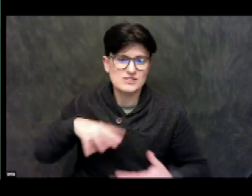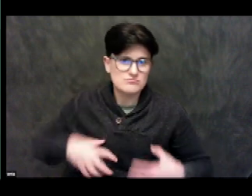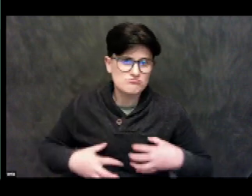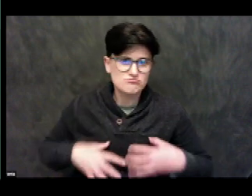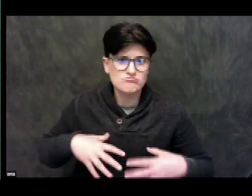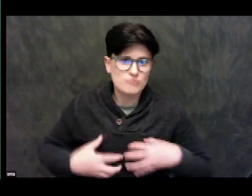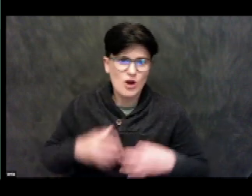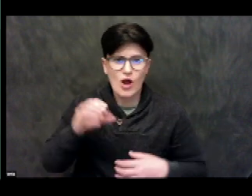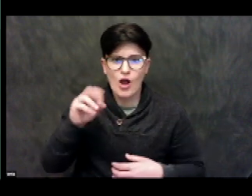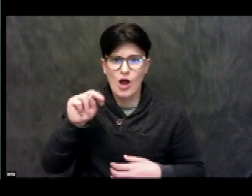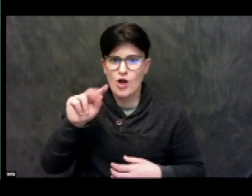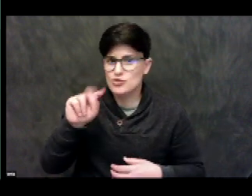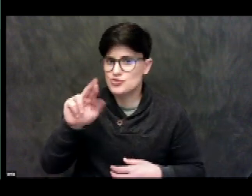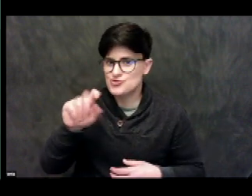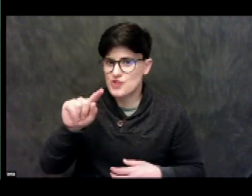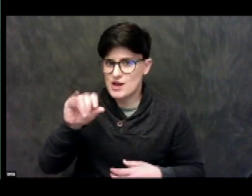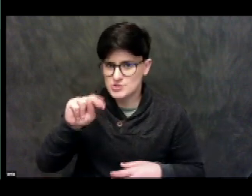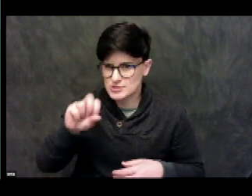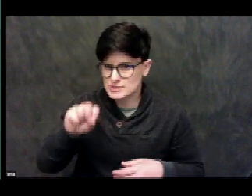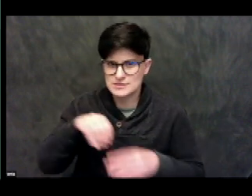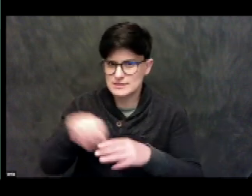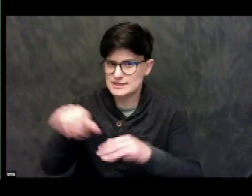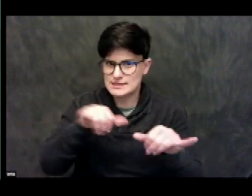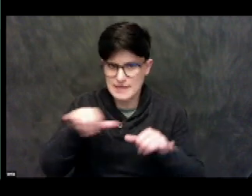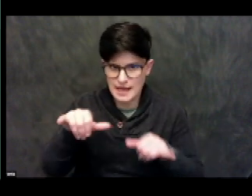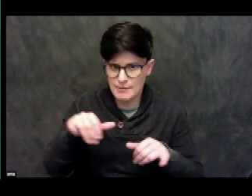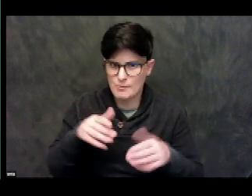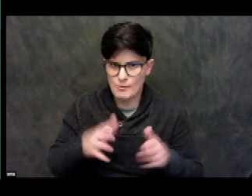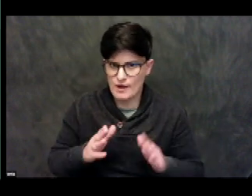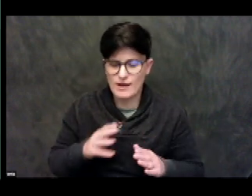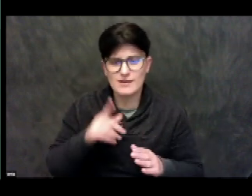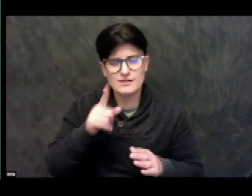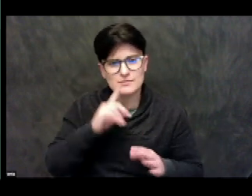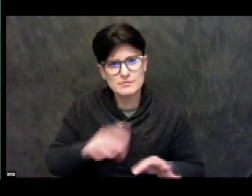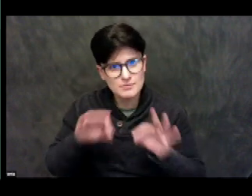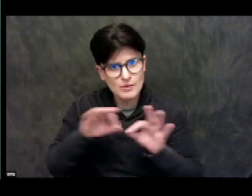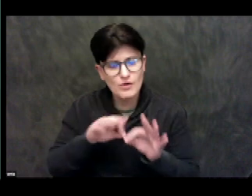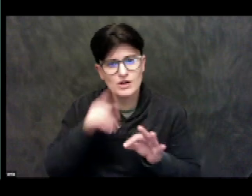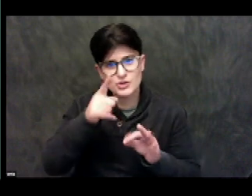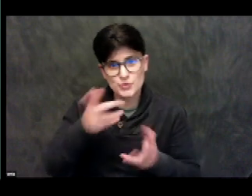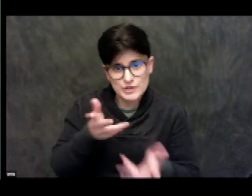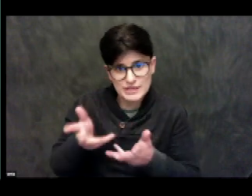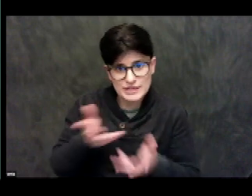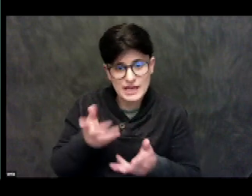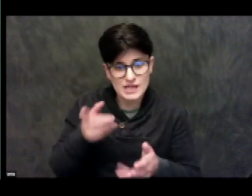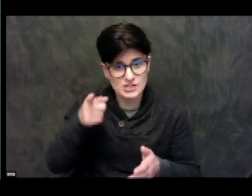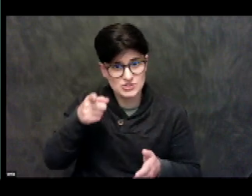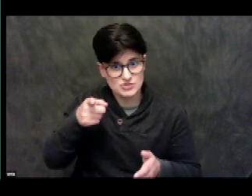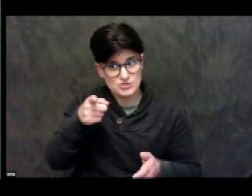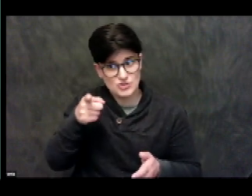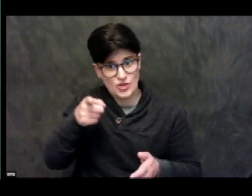It's really important to engage patients who may not feel that. Similarly, to assess and